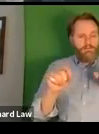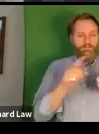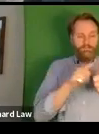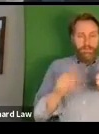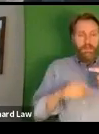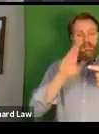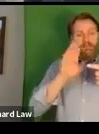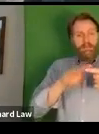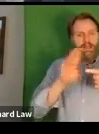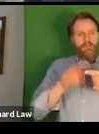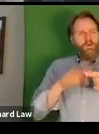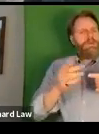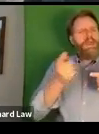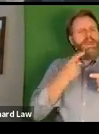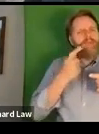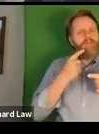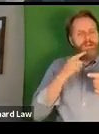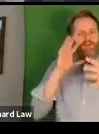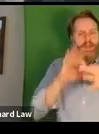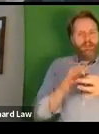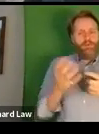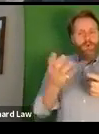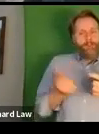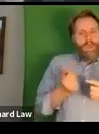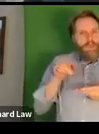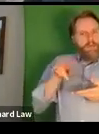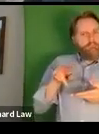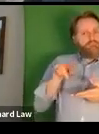staff working in HMCTS? So Jackie I don't know if you want to pick